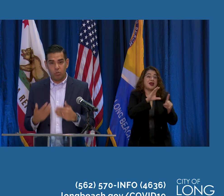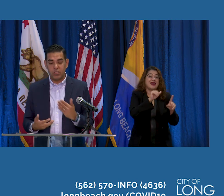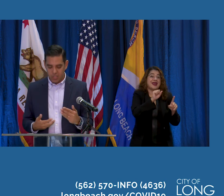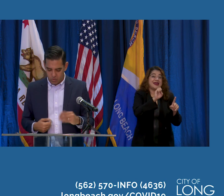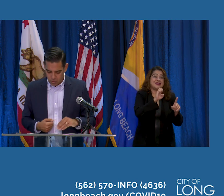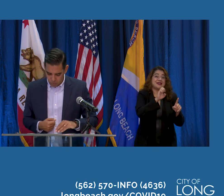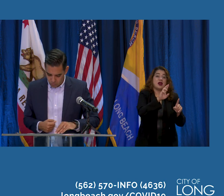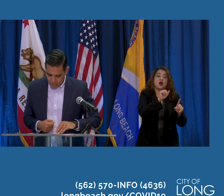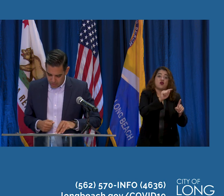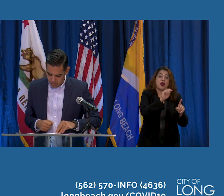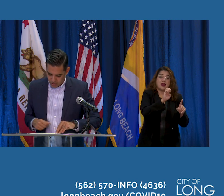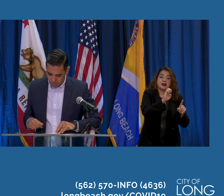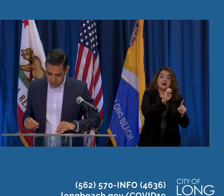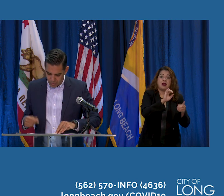will continue to decrease.